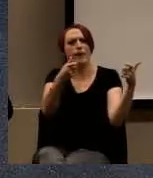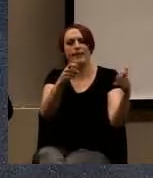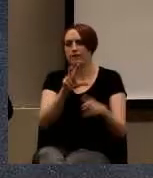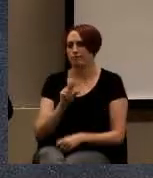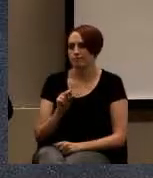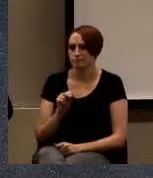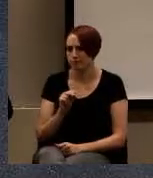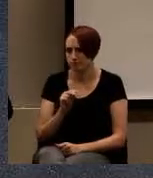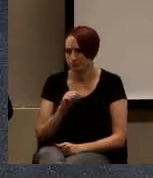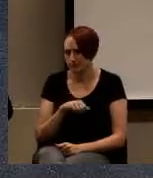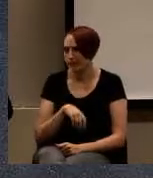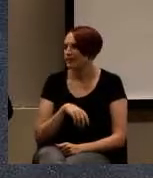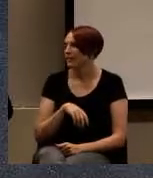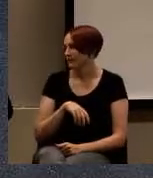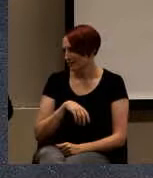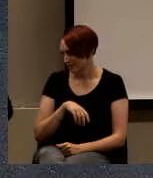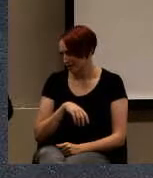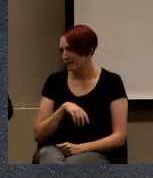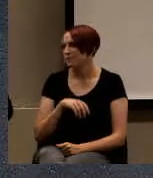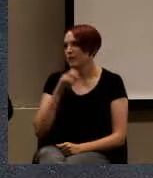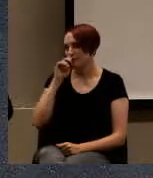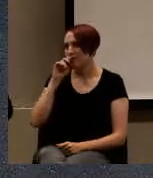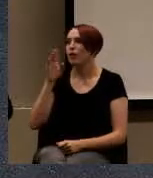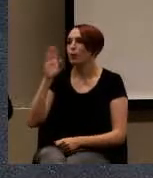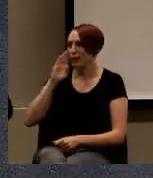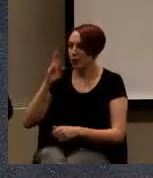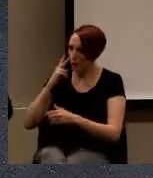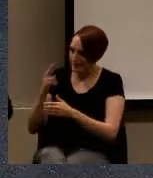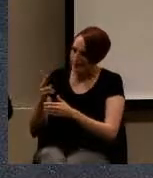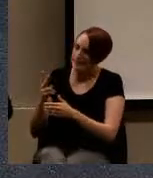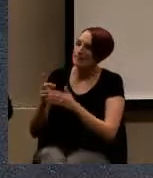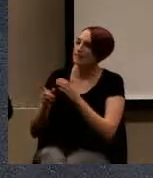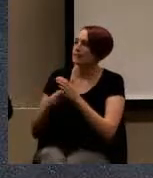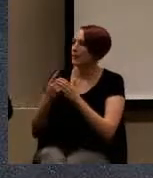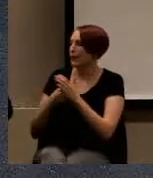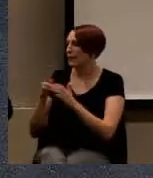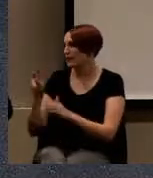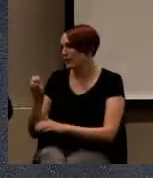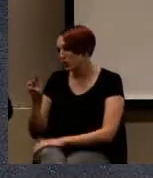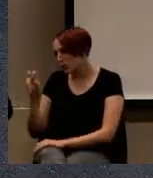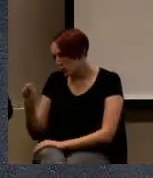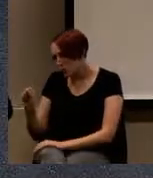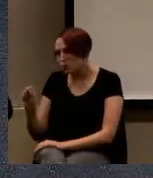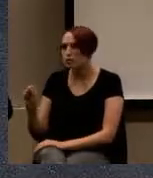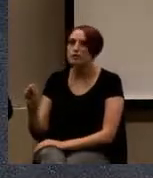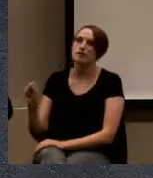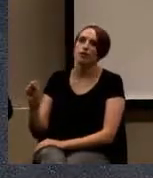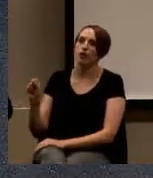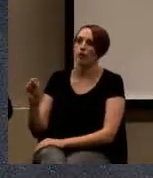know, especially after those sorts of high-profile crashes that we all see in the news from time to time.